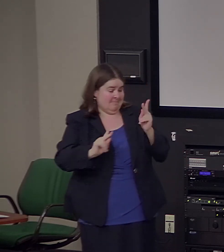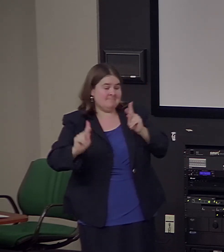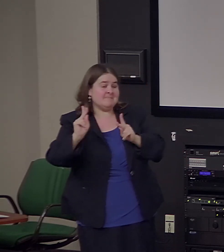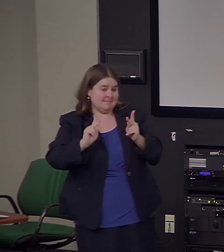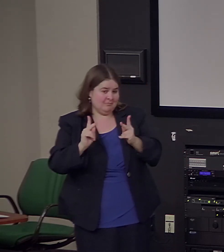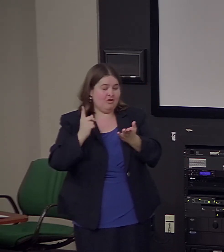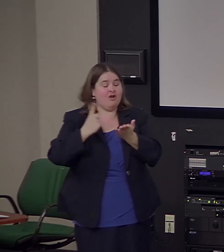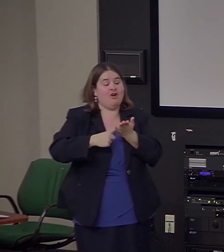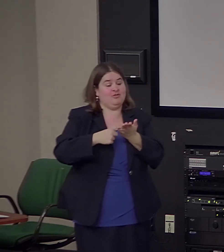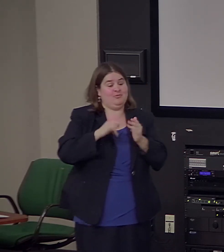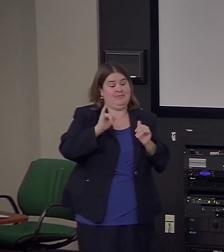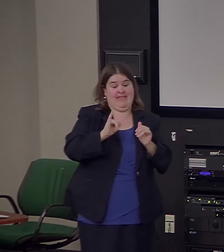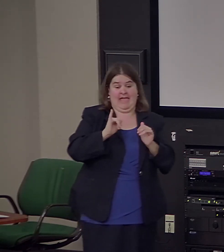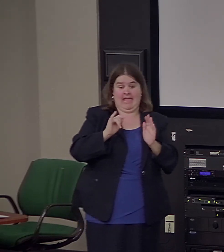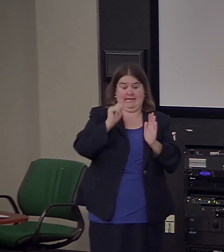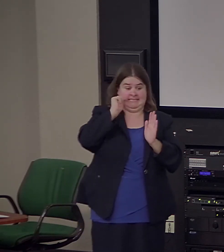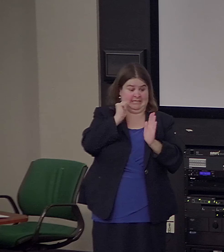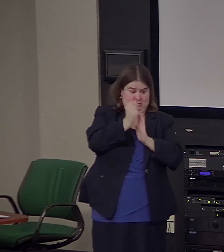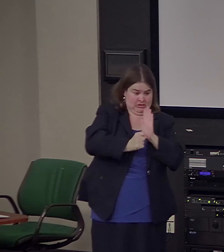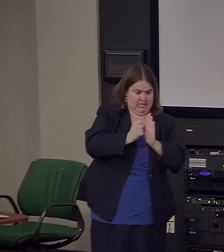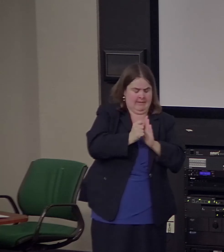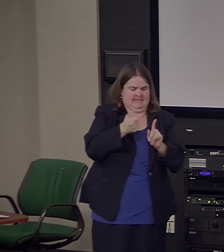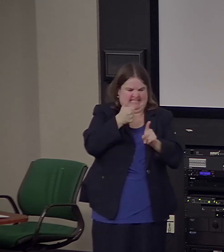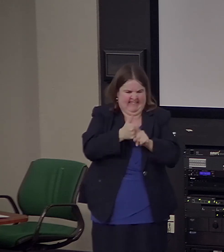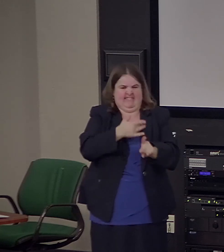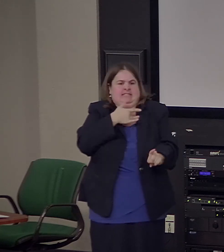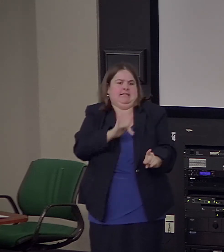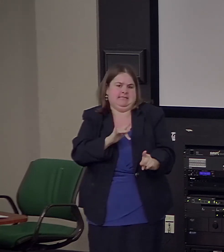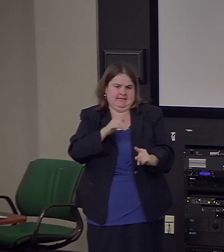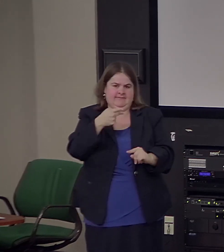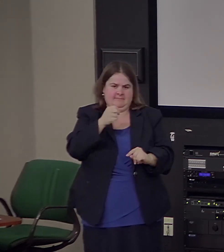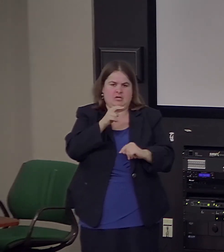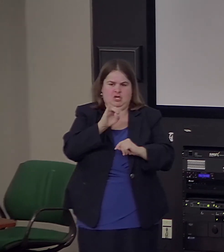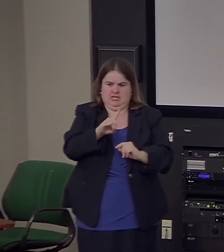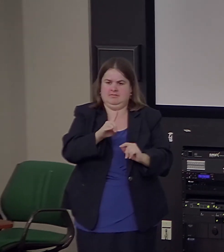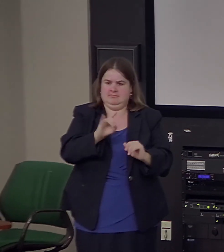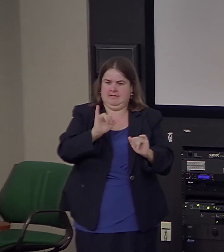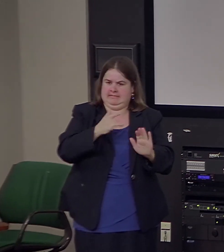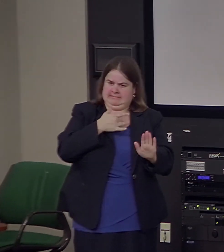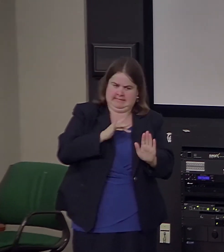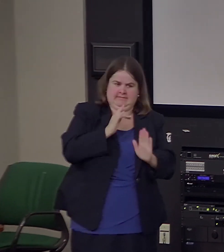that adolescence is another sensitive period in brain development.